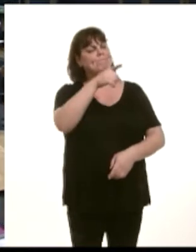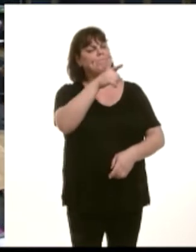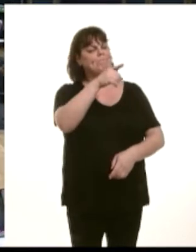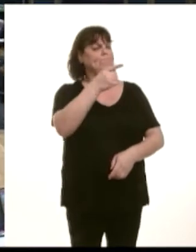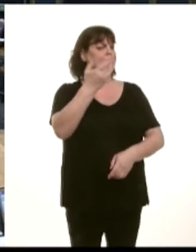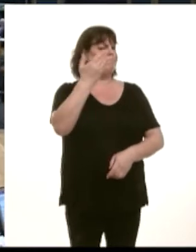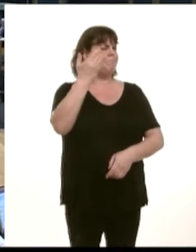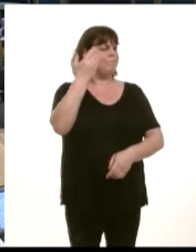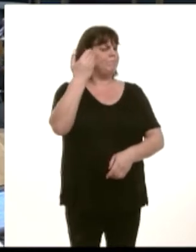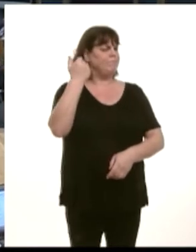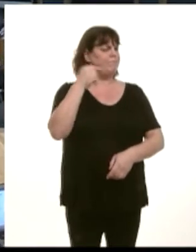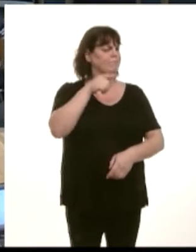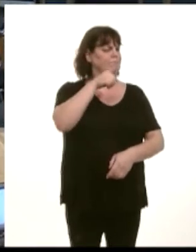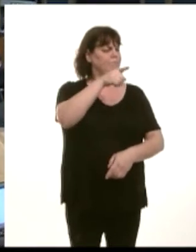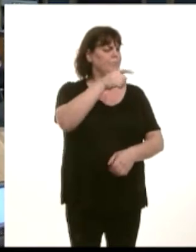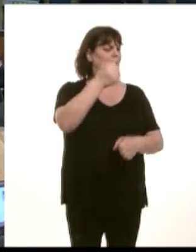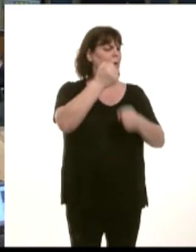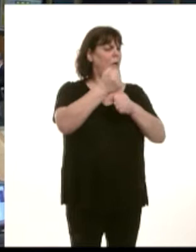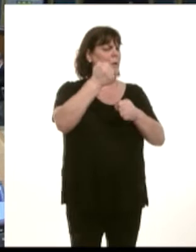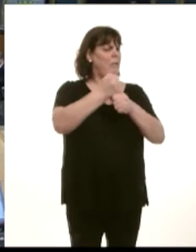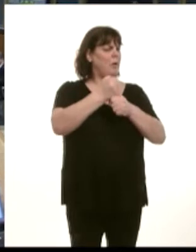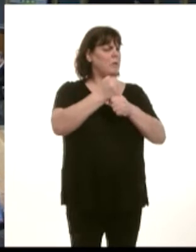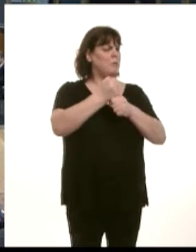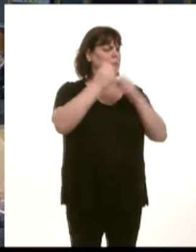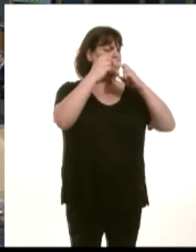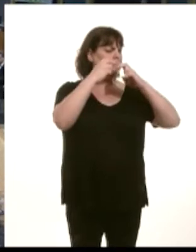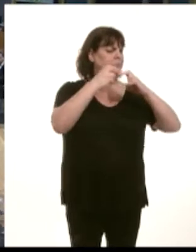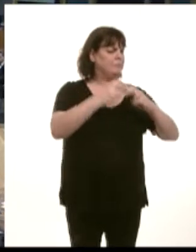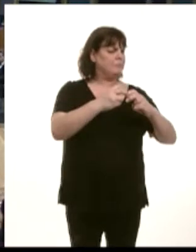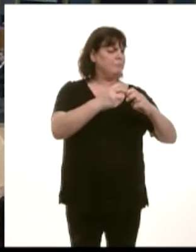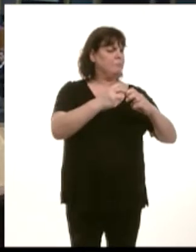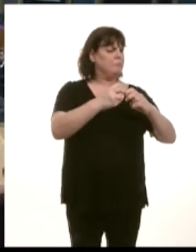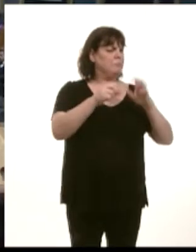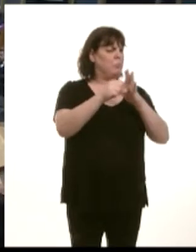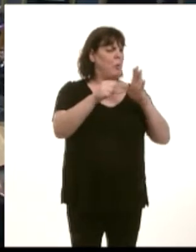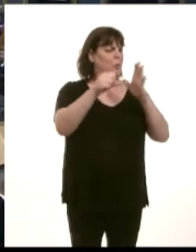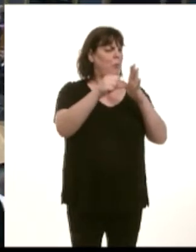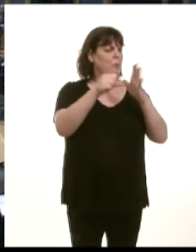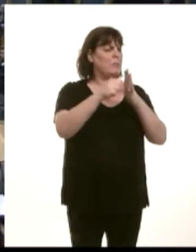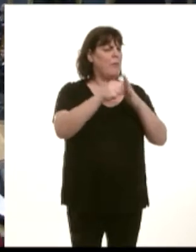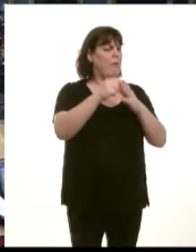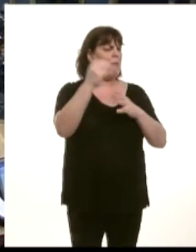weeks to ascertain the nature of demands being placed upon Wales’s accident and emergency